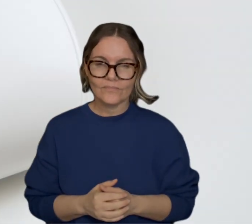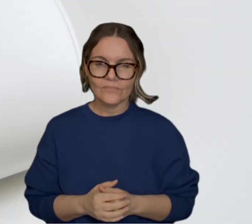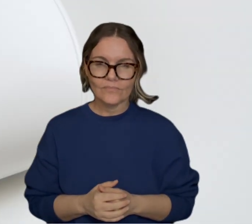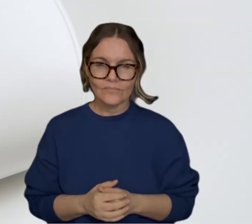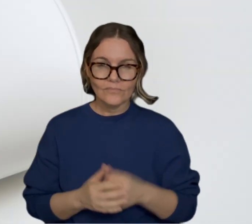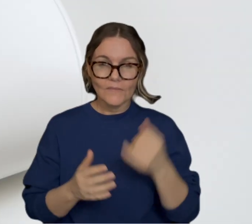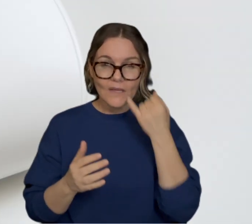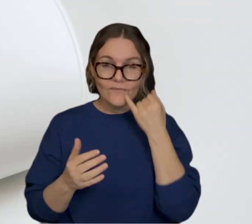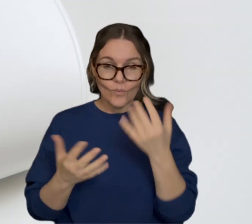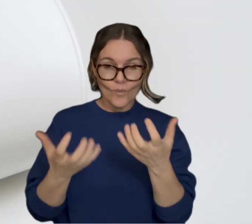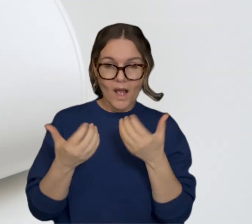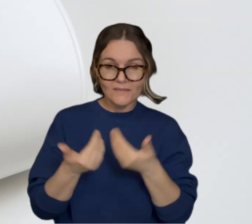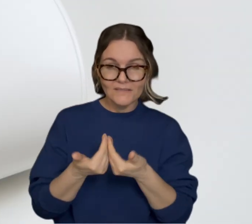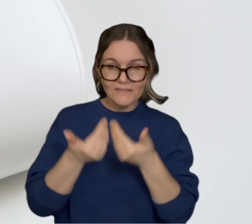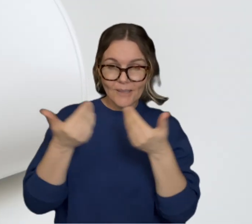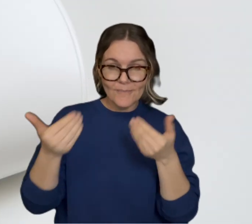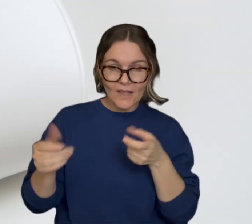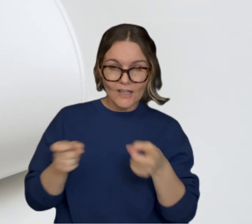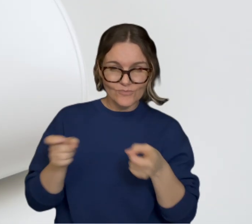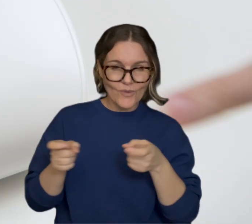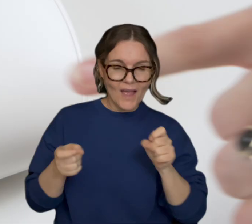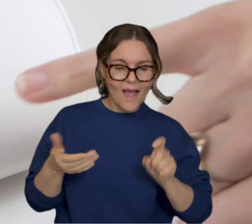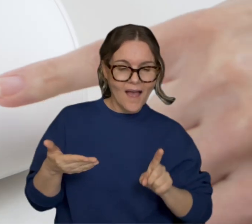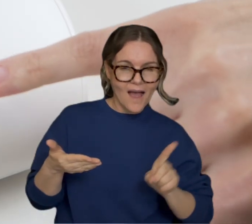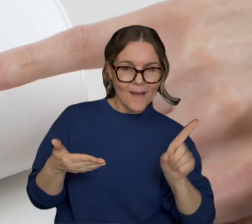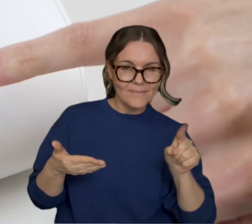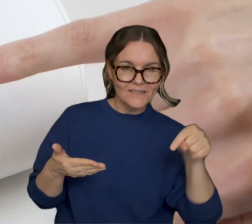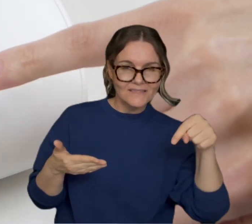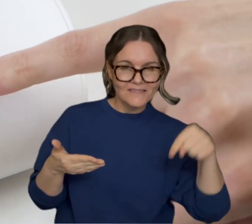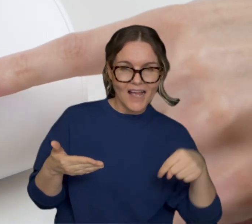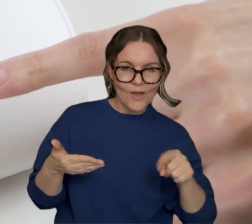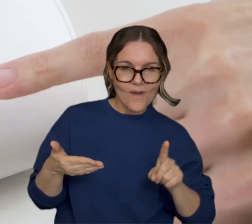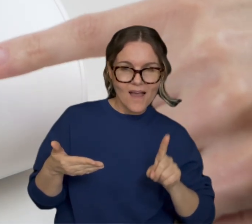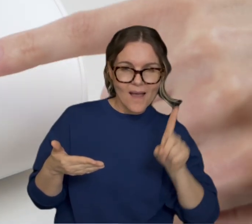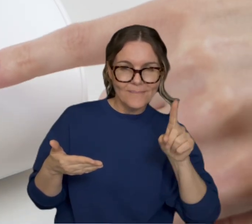if you want to control each side separately you can just use this up arrow to go up in